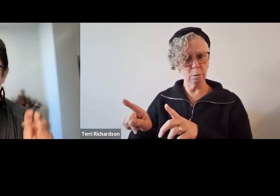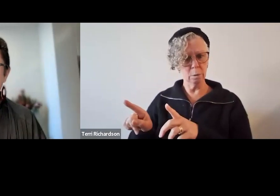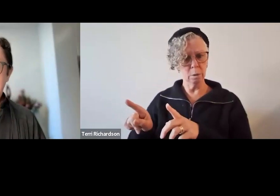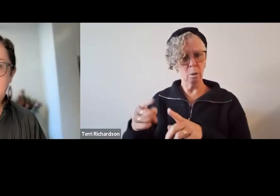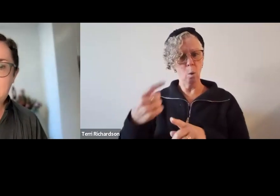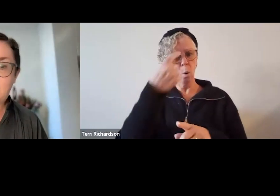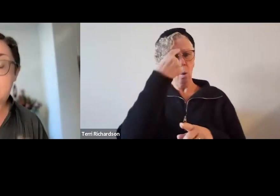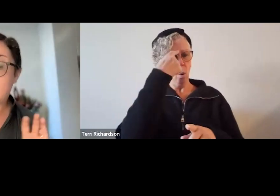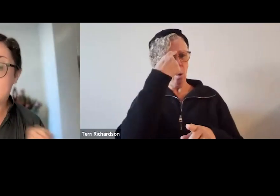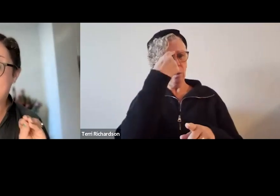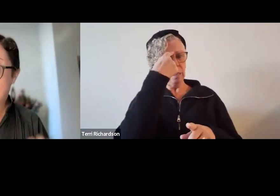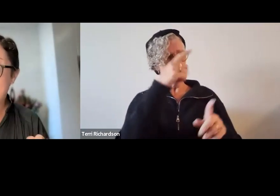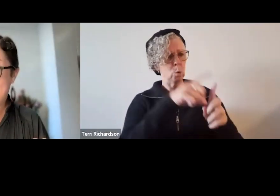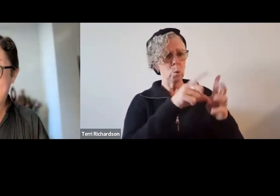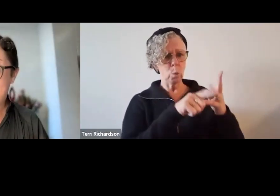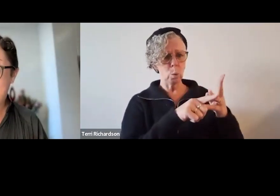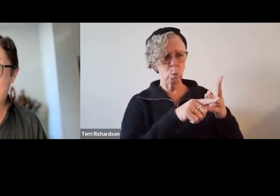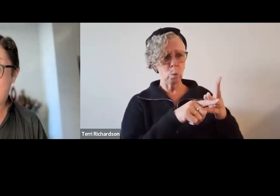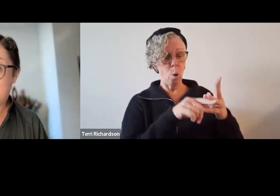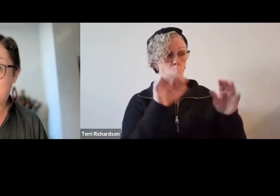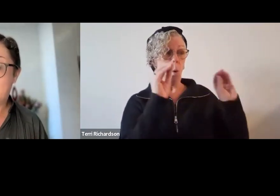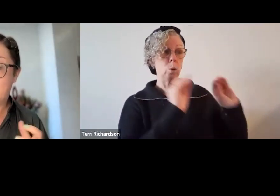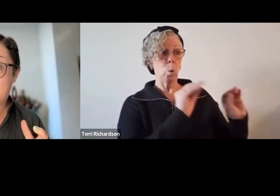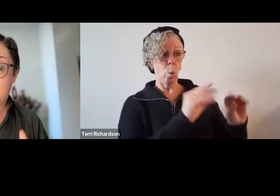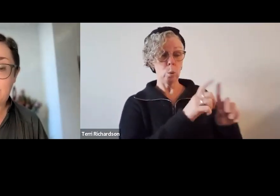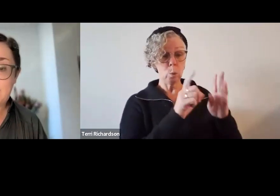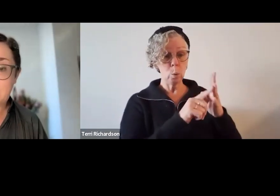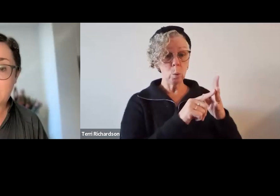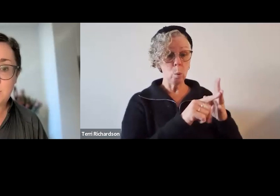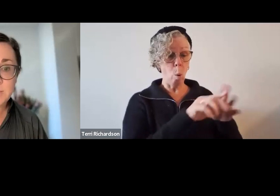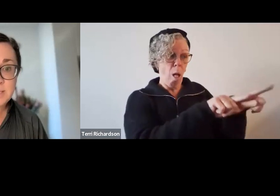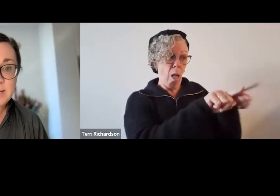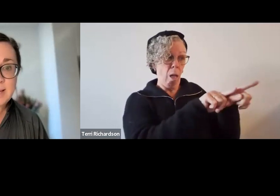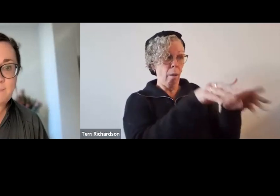or even what they've been taught they need to do or learn from being in, on a board,